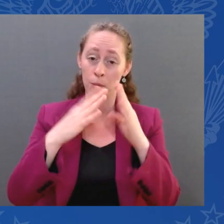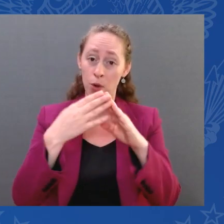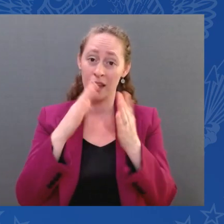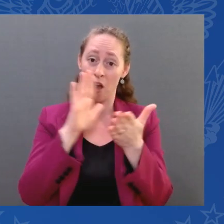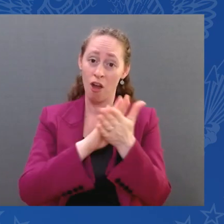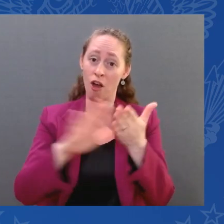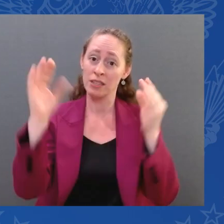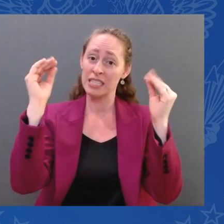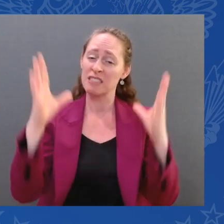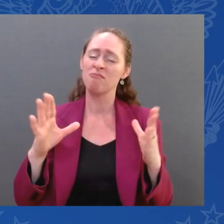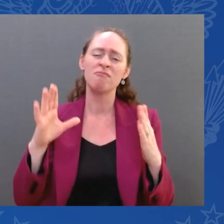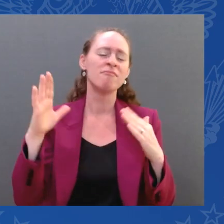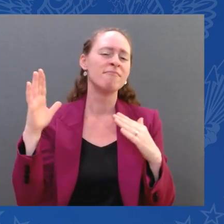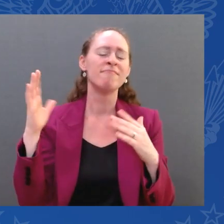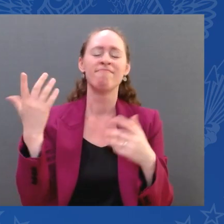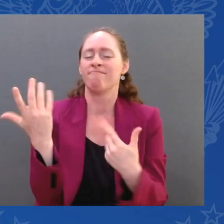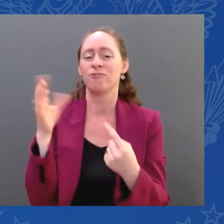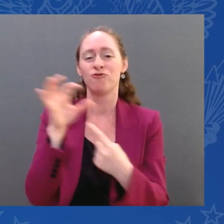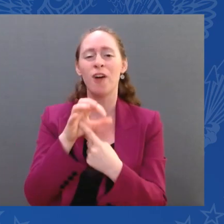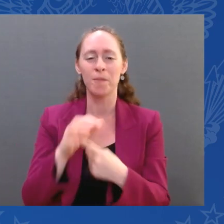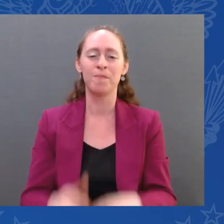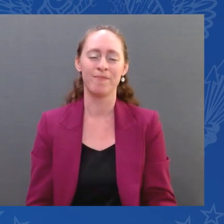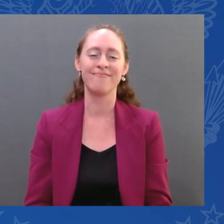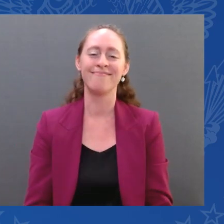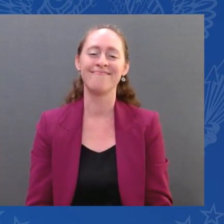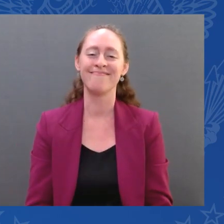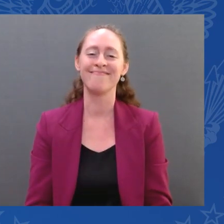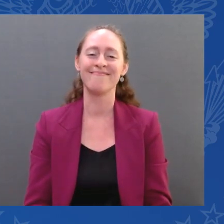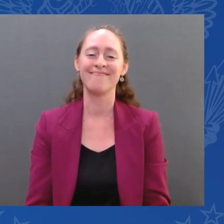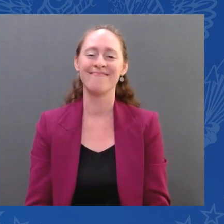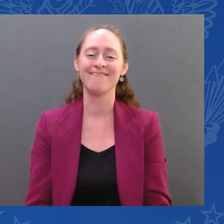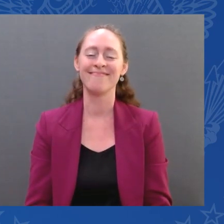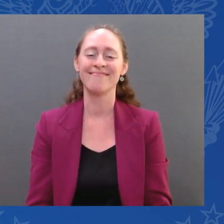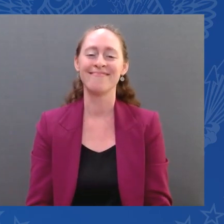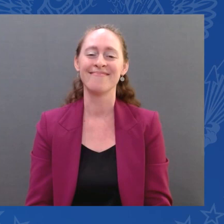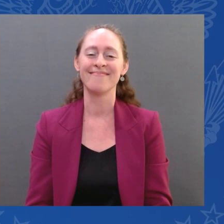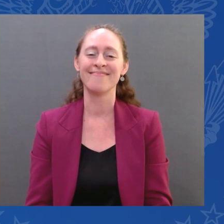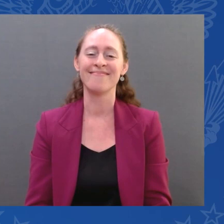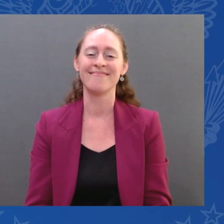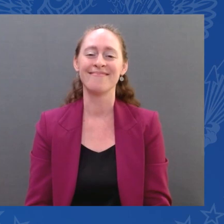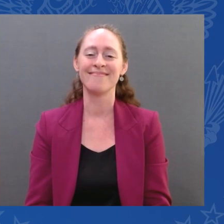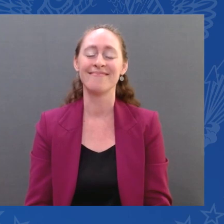It's who they are. It's who Julieta is. Over the course of her nearly 30 year career,